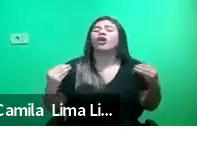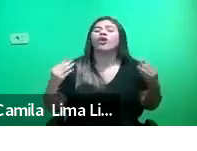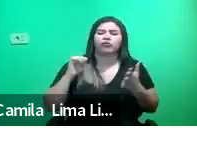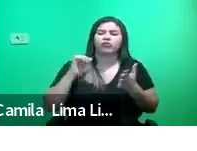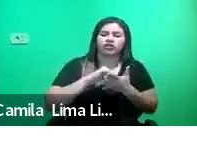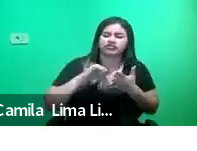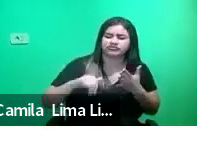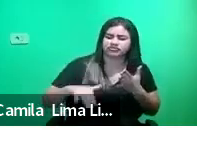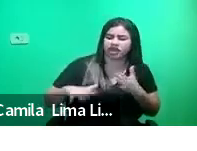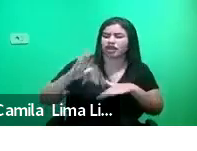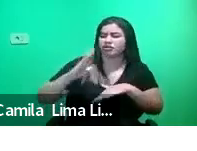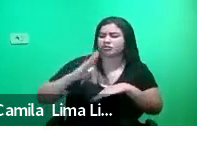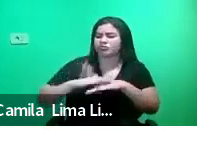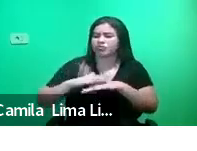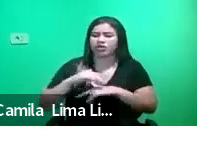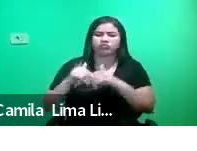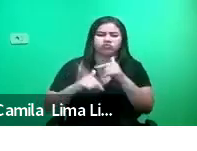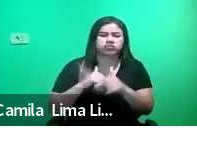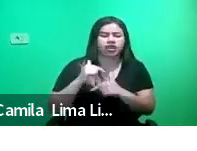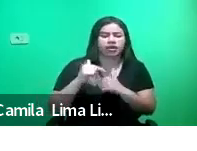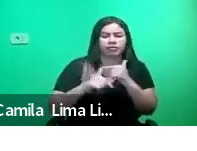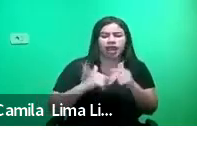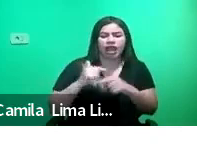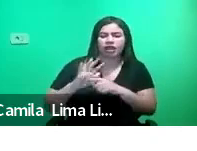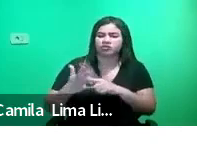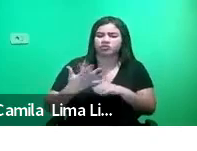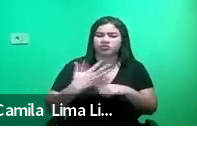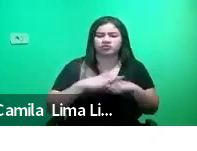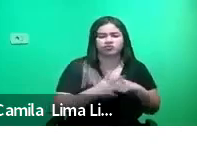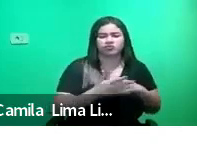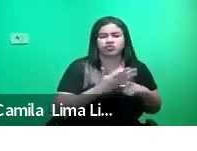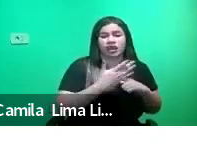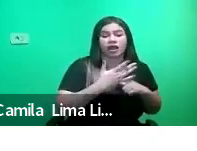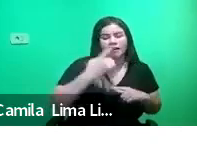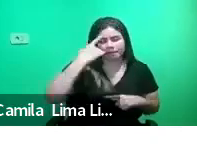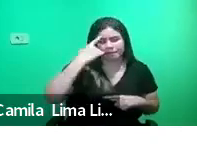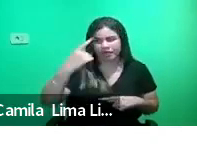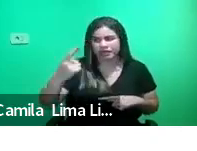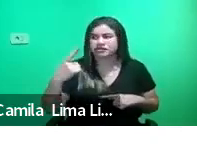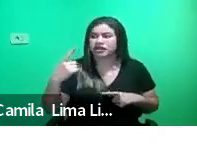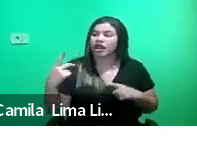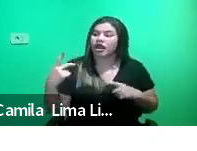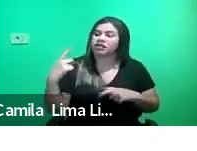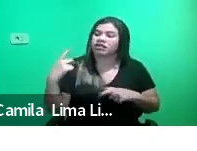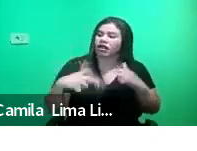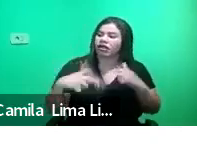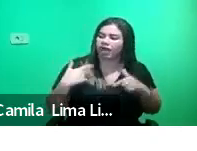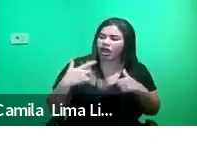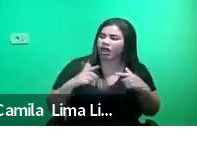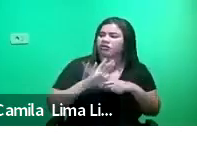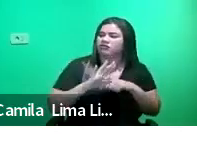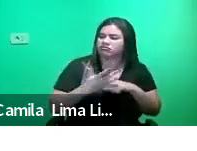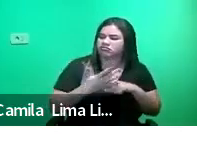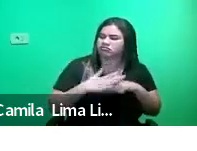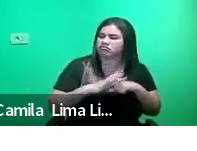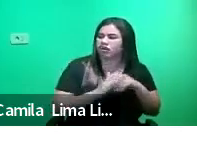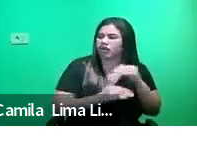labor. This notion of transformative collaborative practice, Fraxis was advanced in Mark I'm taking up she says